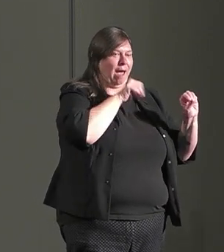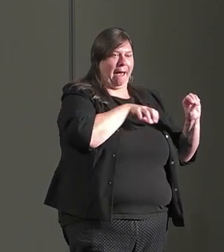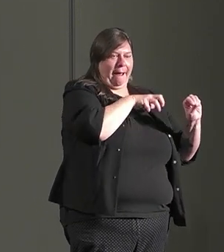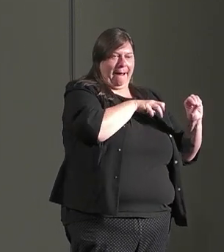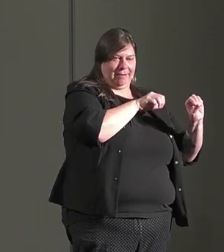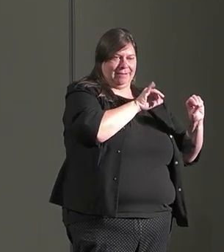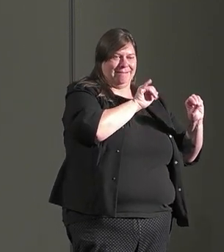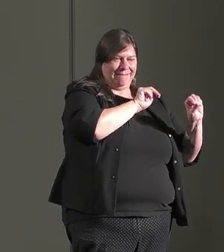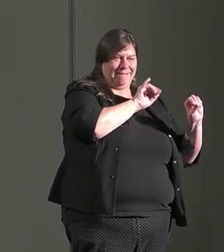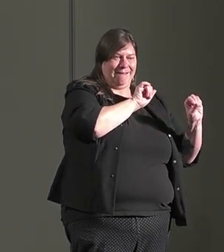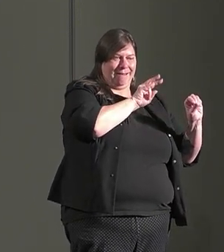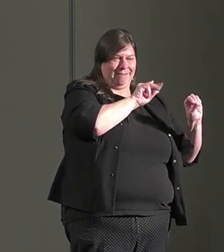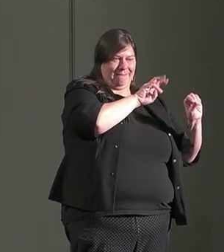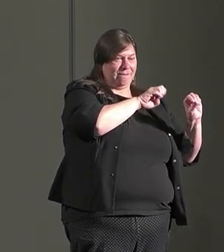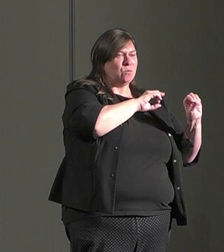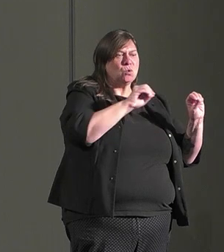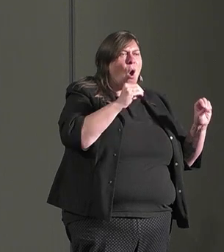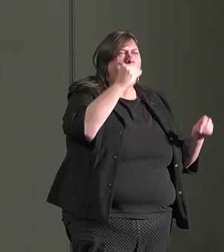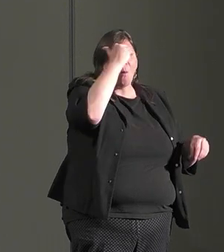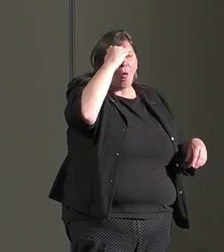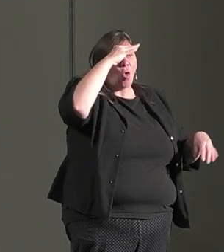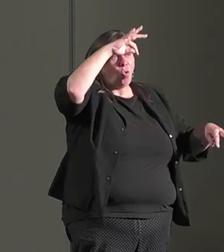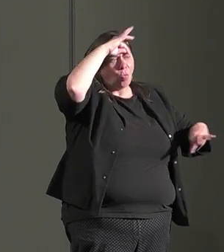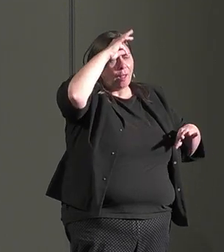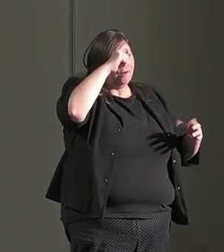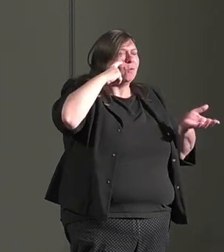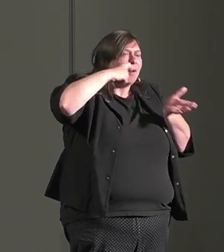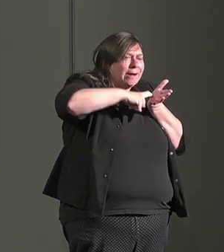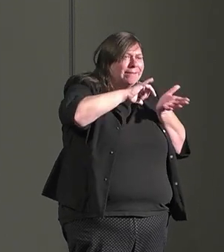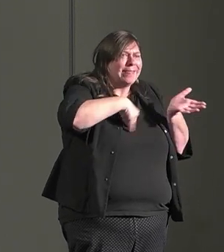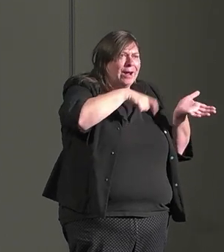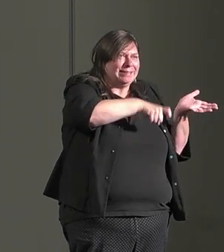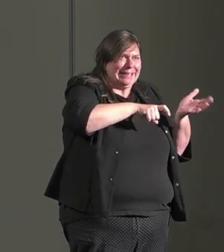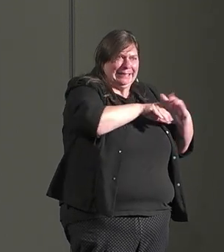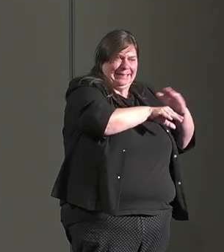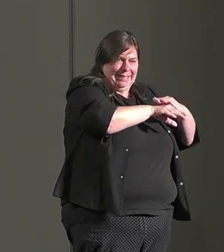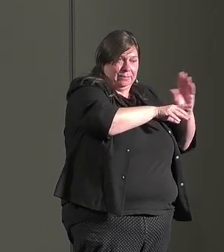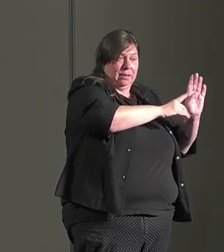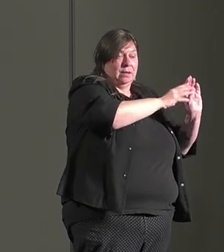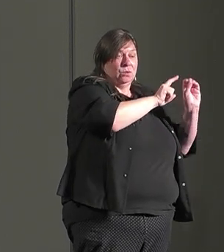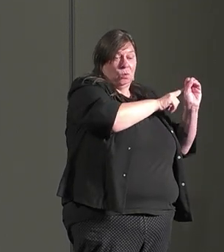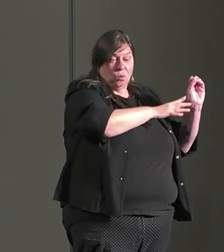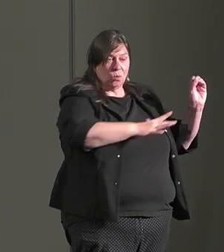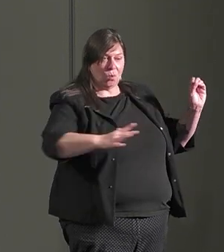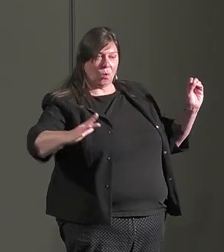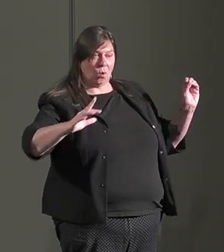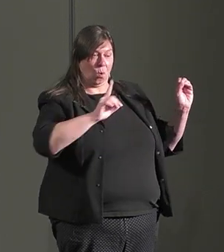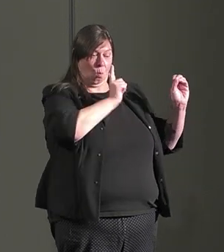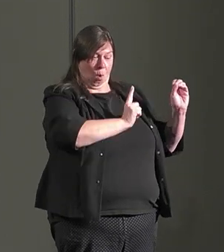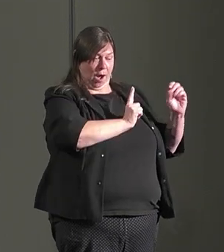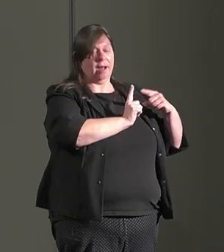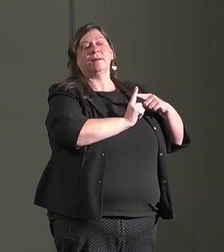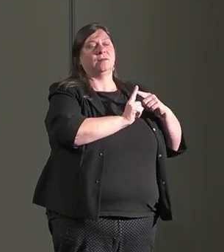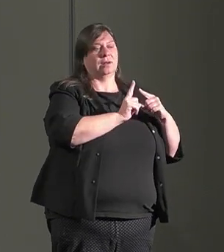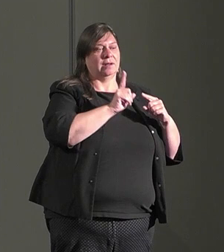an organization has no recognize of their need for accessibility. Through level 1,called launched.